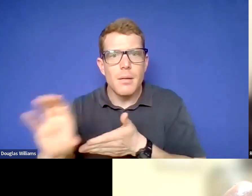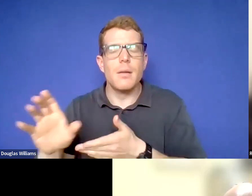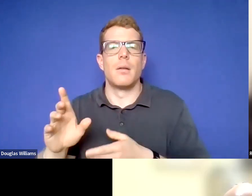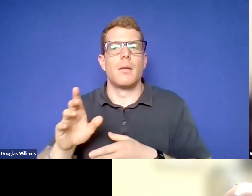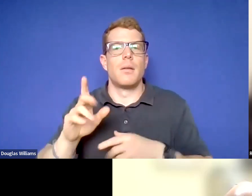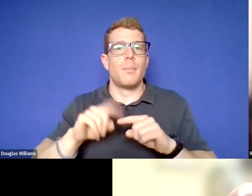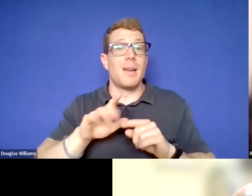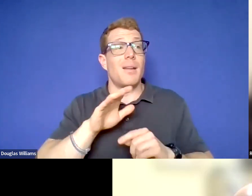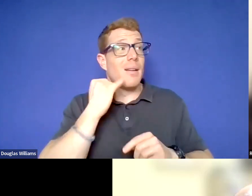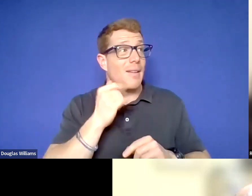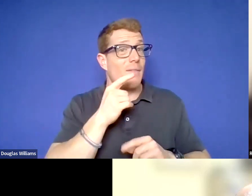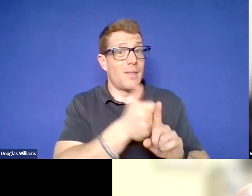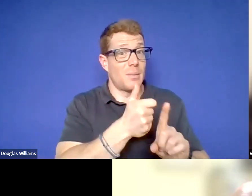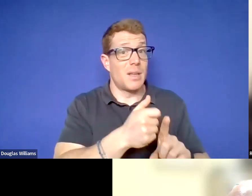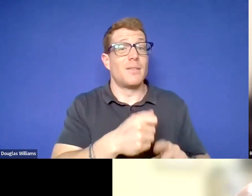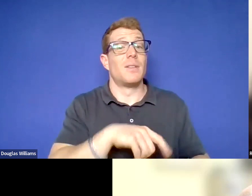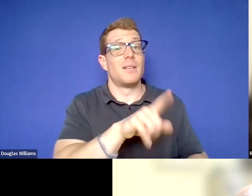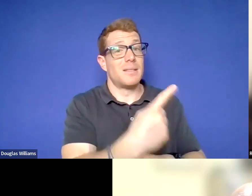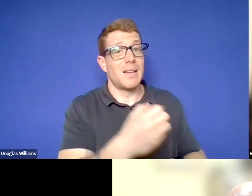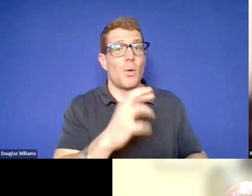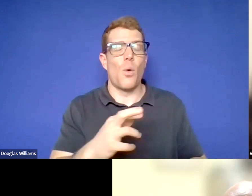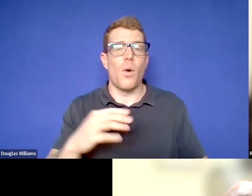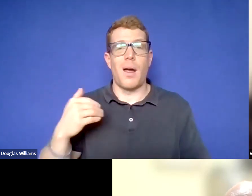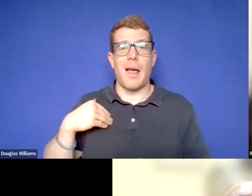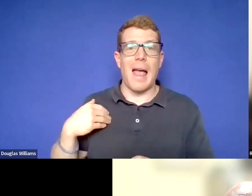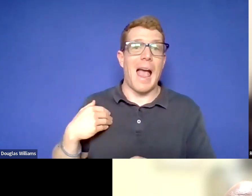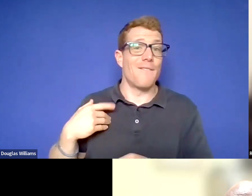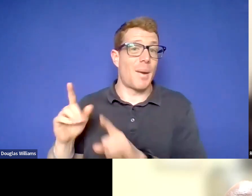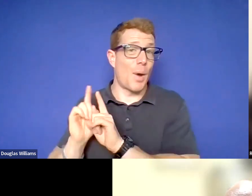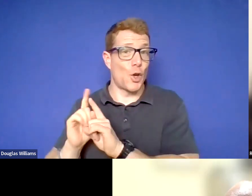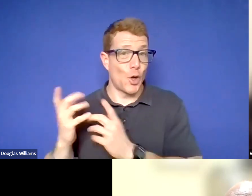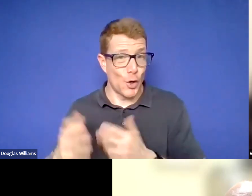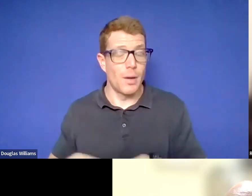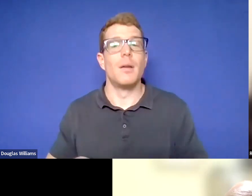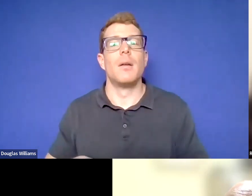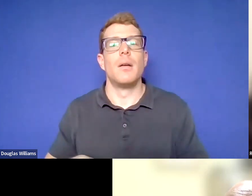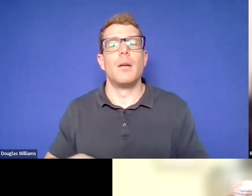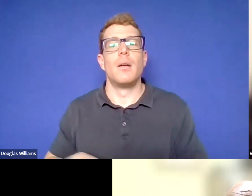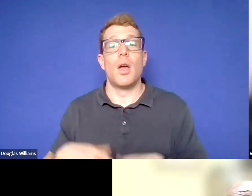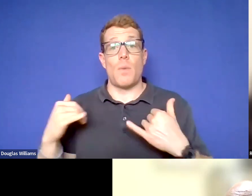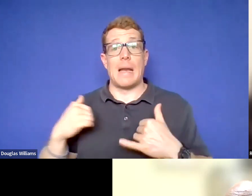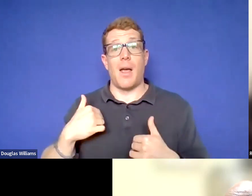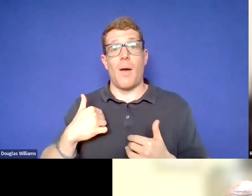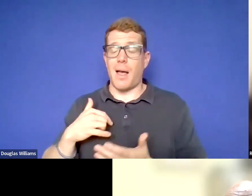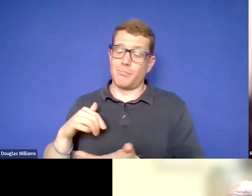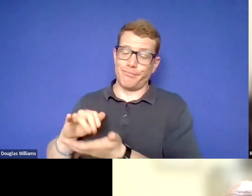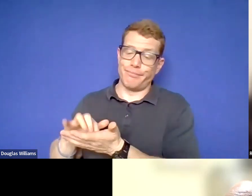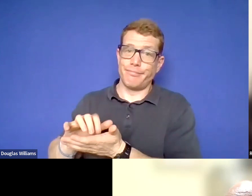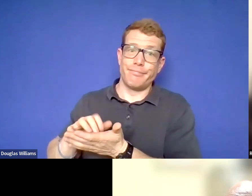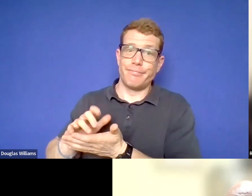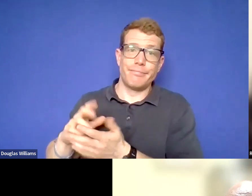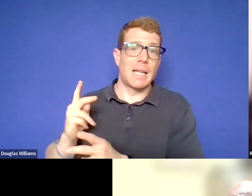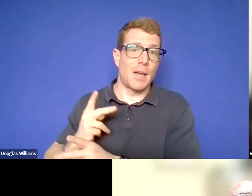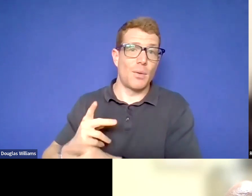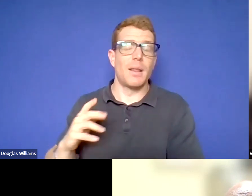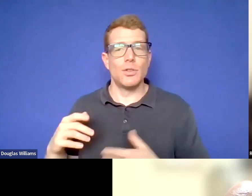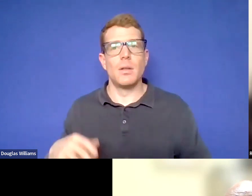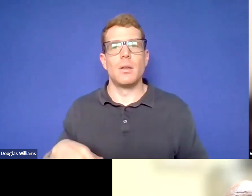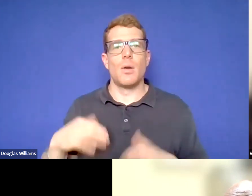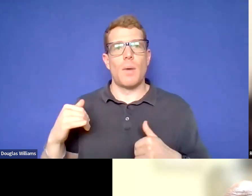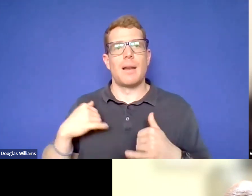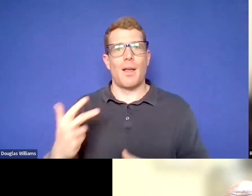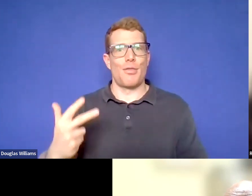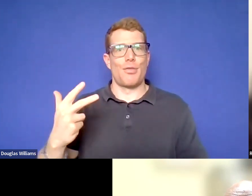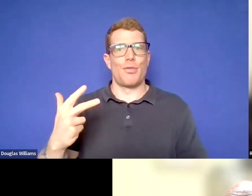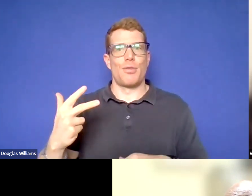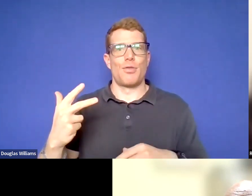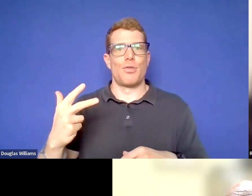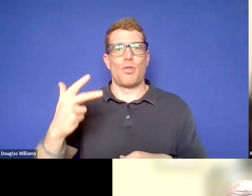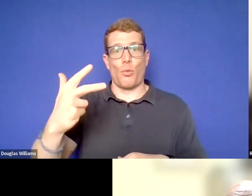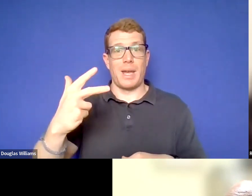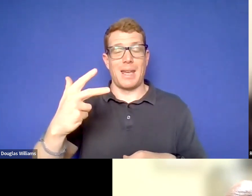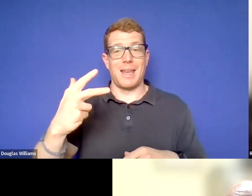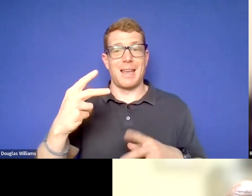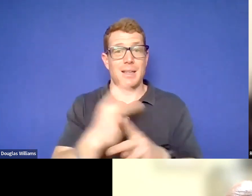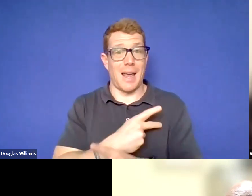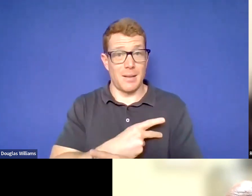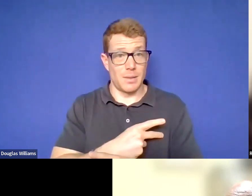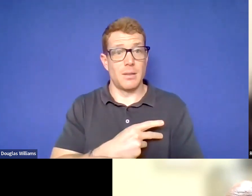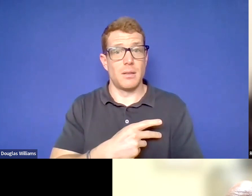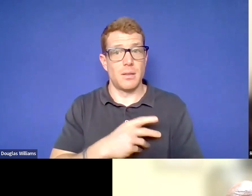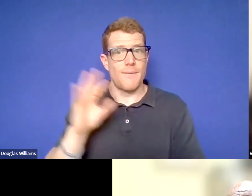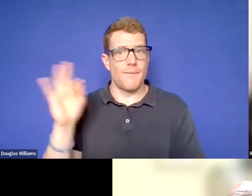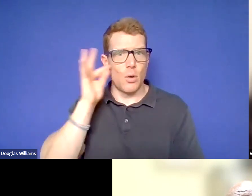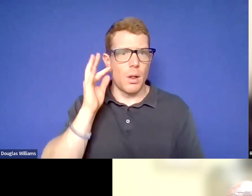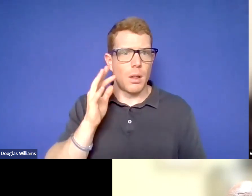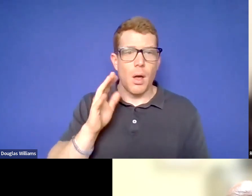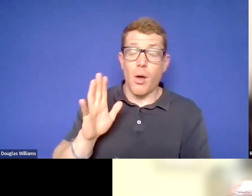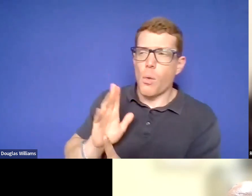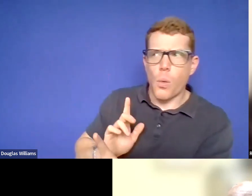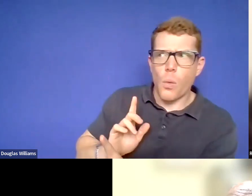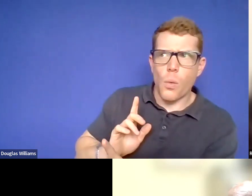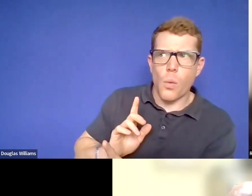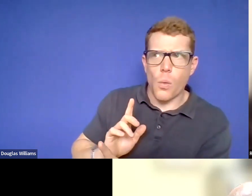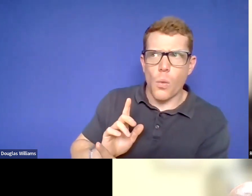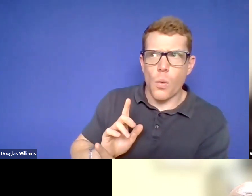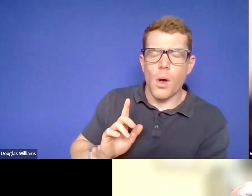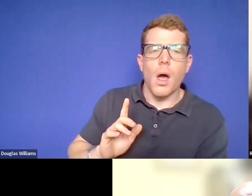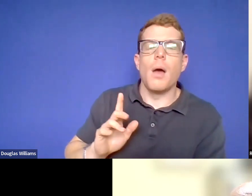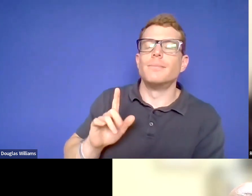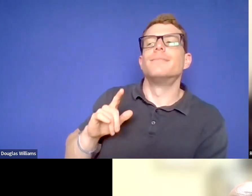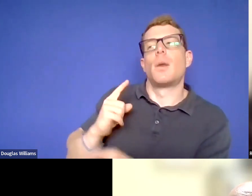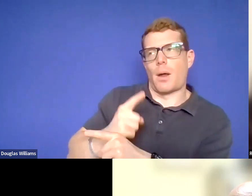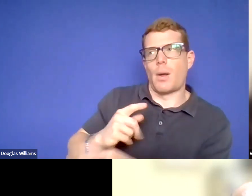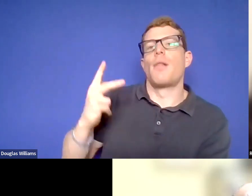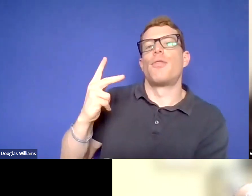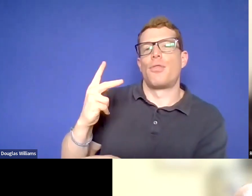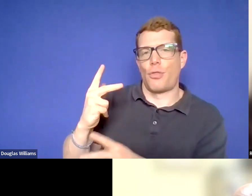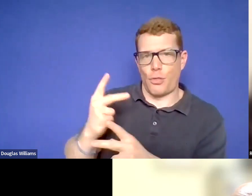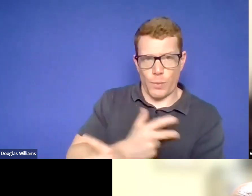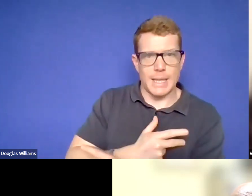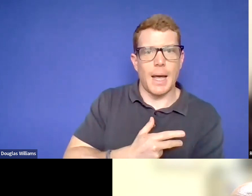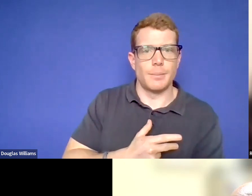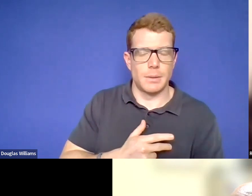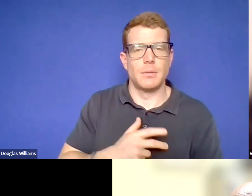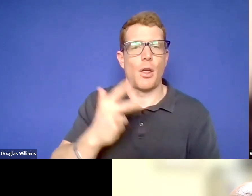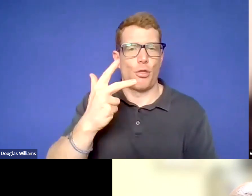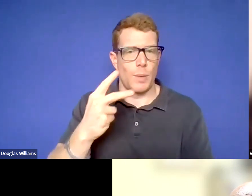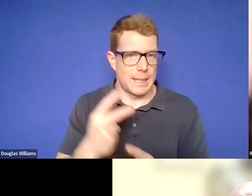We're gonna need medicaid waiver program i'm doing a quick calculation of that it's currently 3 times this year, yeah I was saying that yeah, 3 times that Federal benefit rate the monthly limit for that would